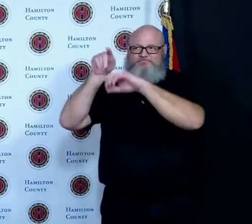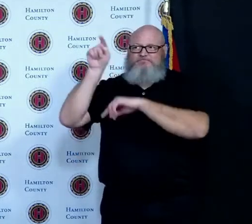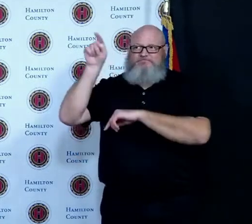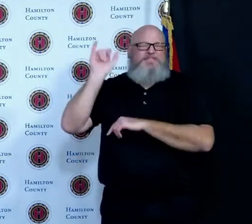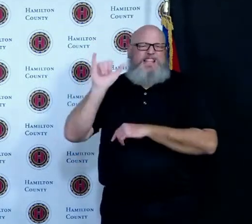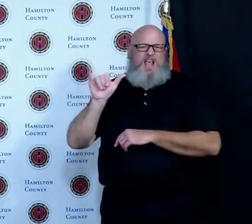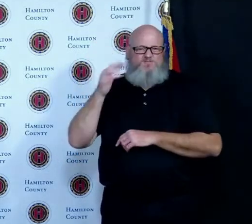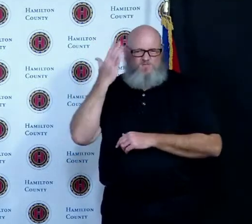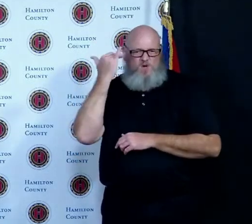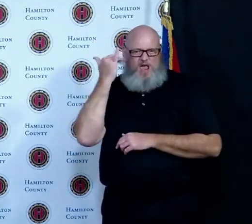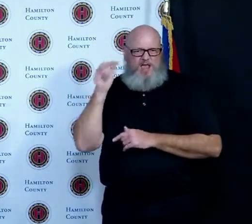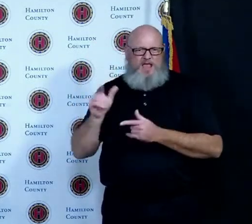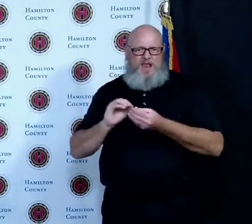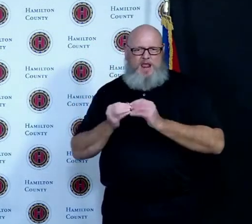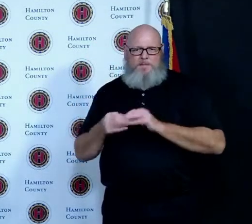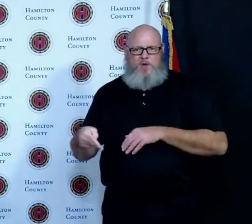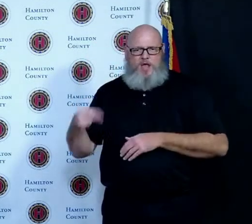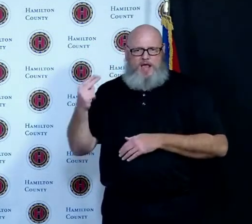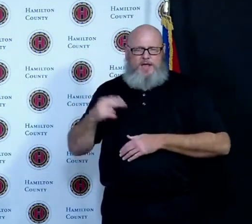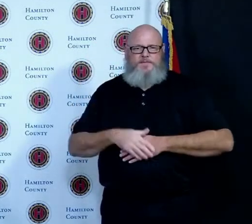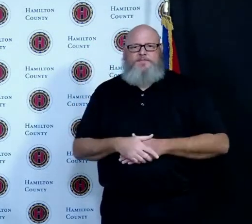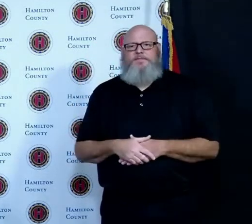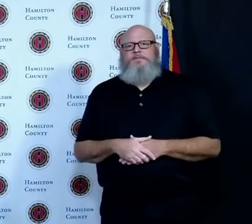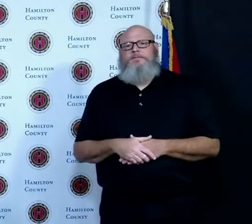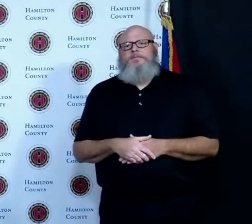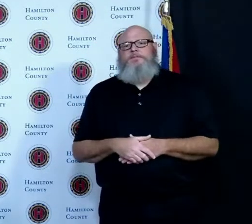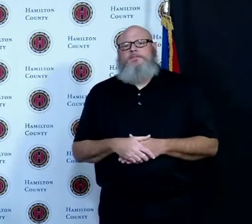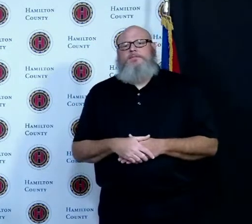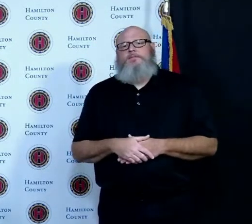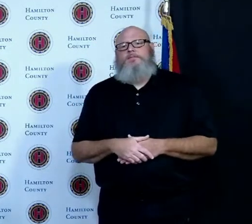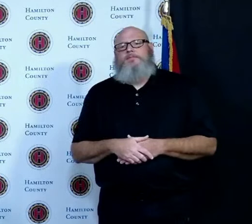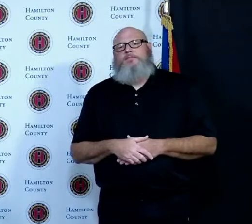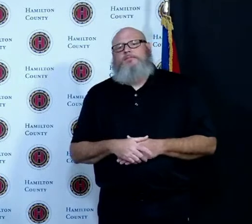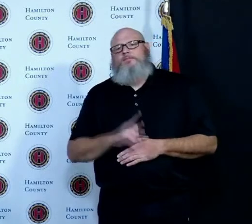takes a couple weeks from the time we start seeing cases until we start start seeing